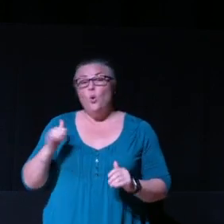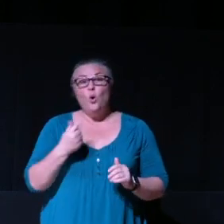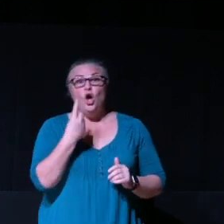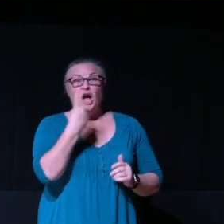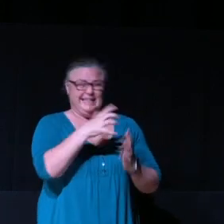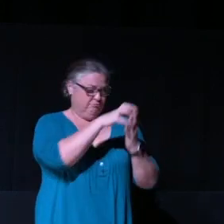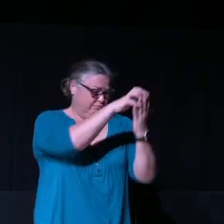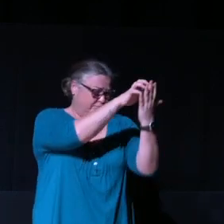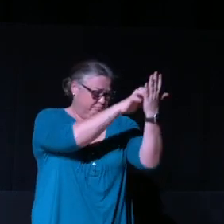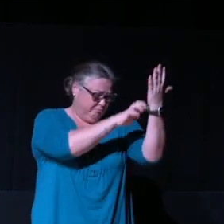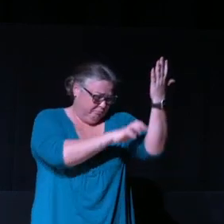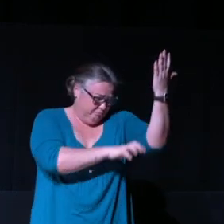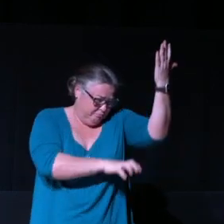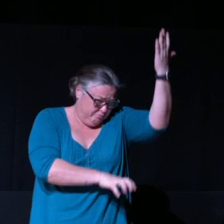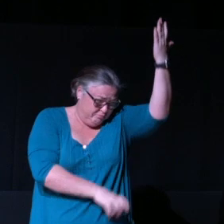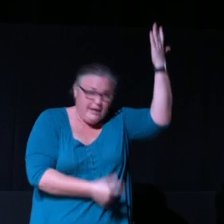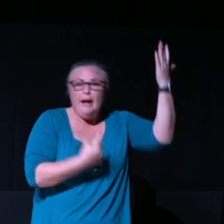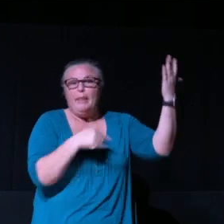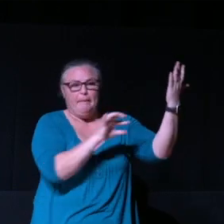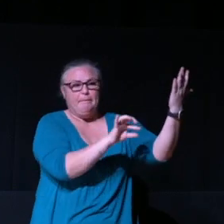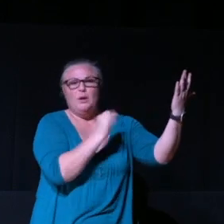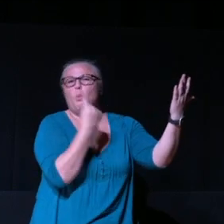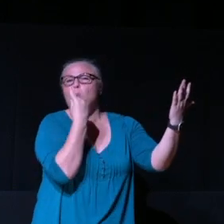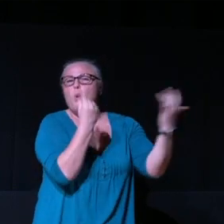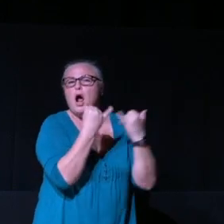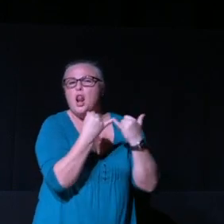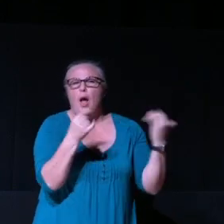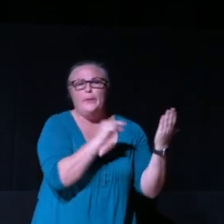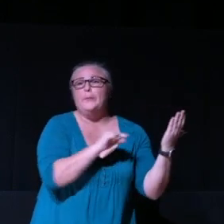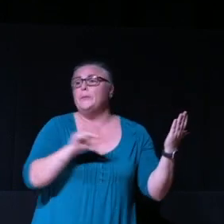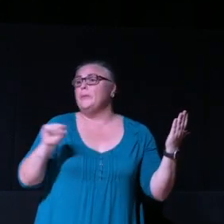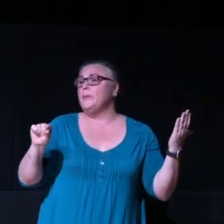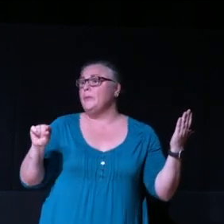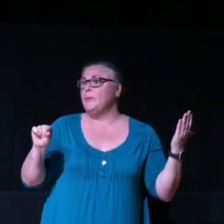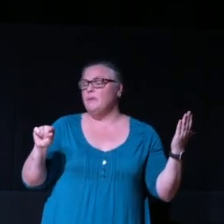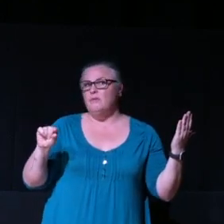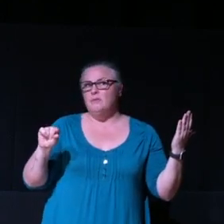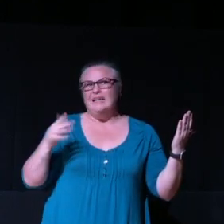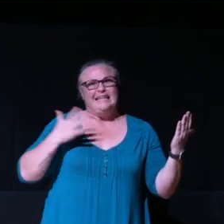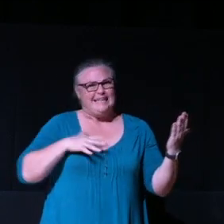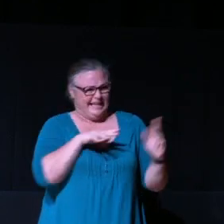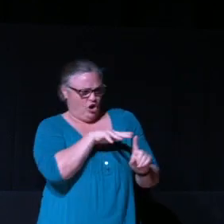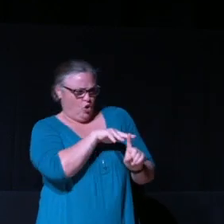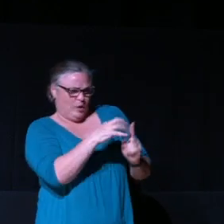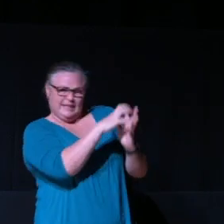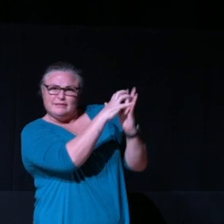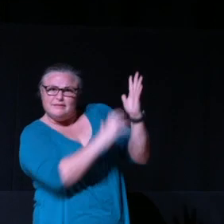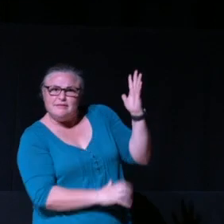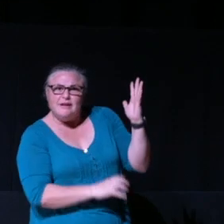and suddenly they've lost tenure and their whole career is down the drain. And I think context is key, but social media doesn't provide any context at all.